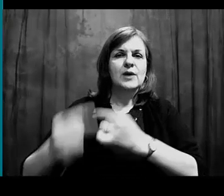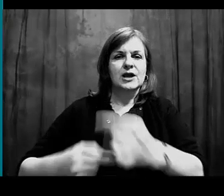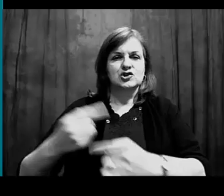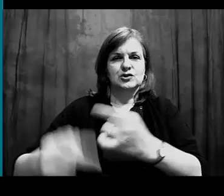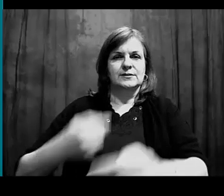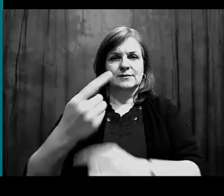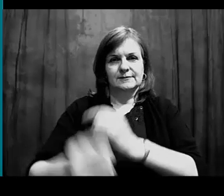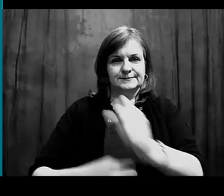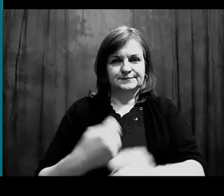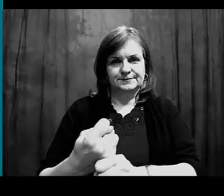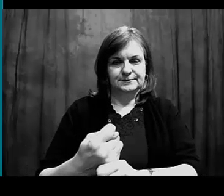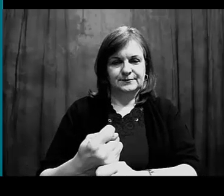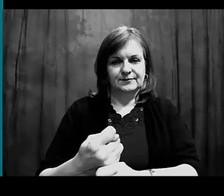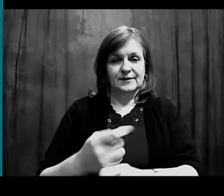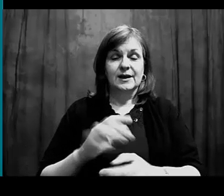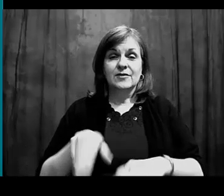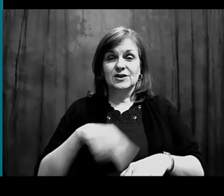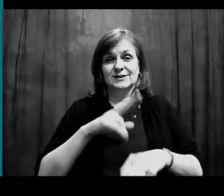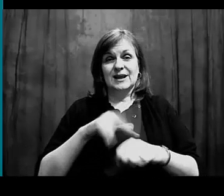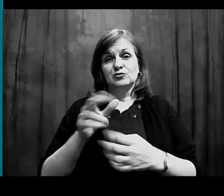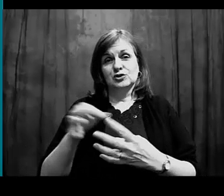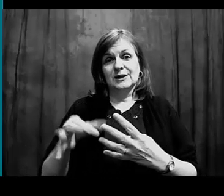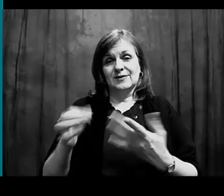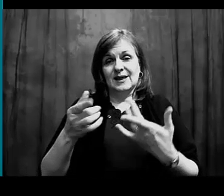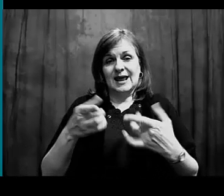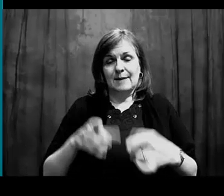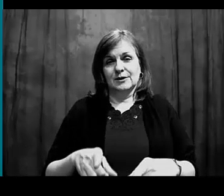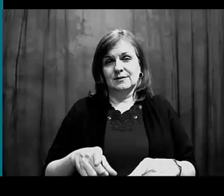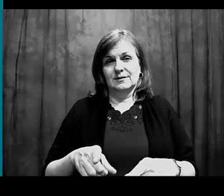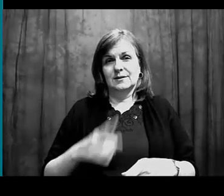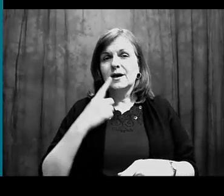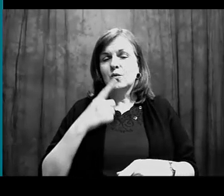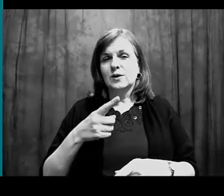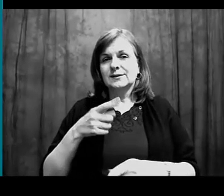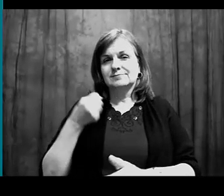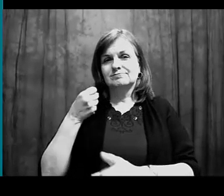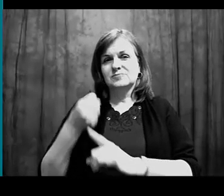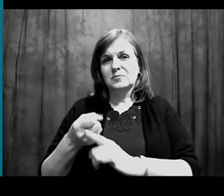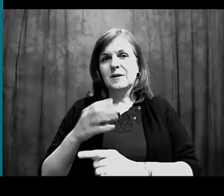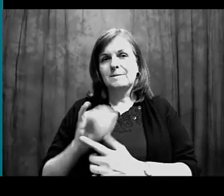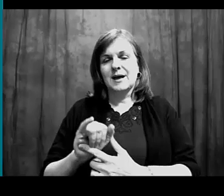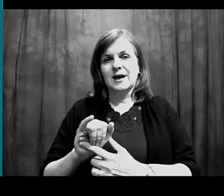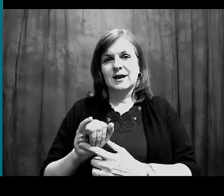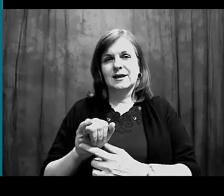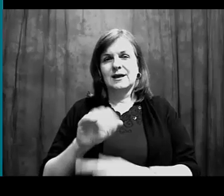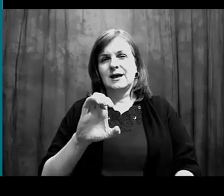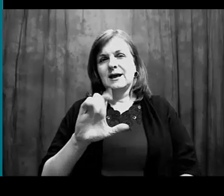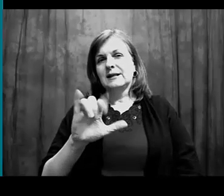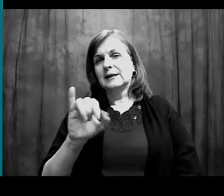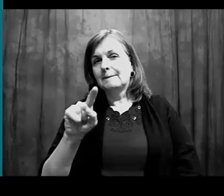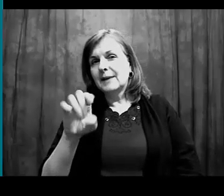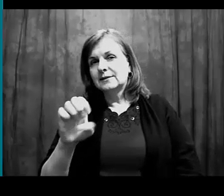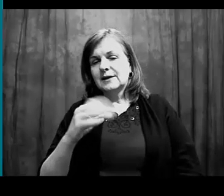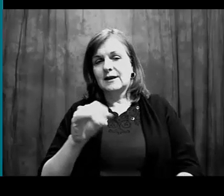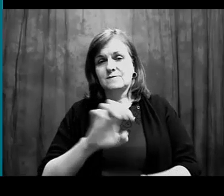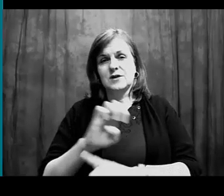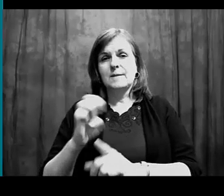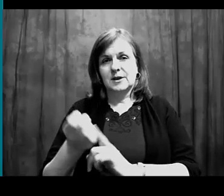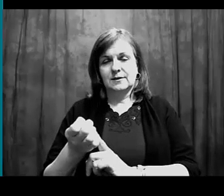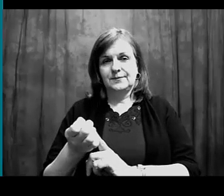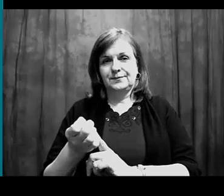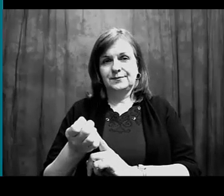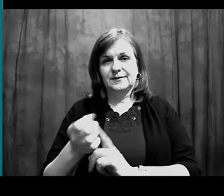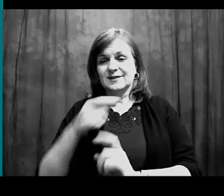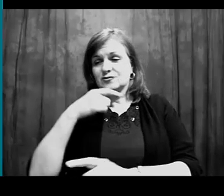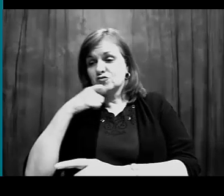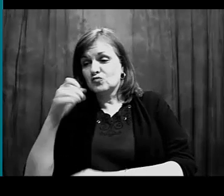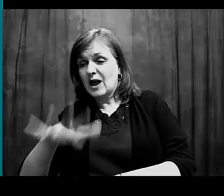and the selection the natural selection that occured here was driven by a climate -- so driven by environment